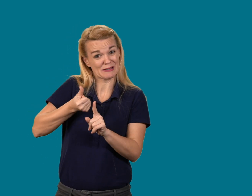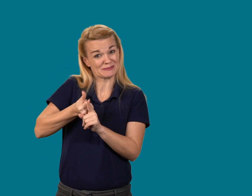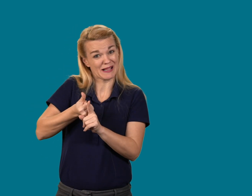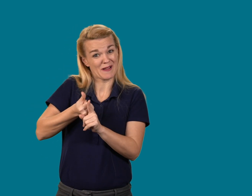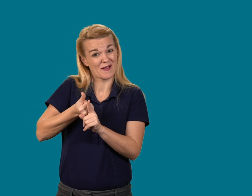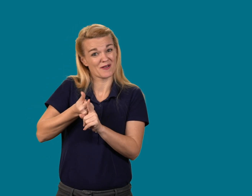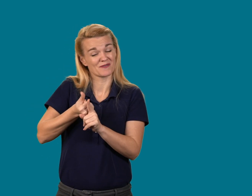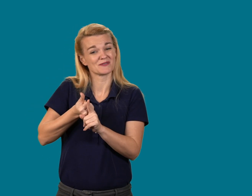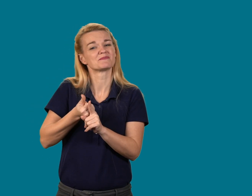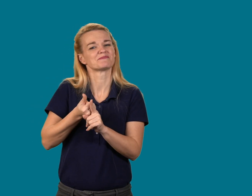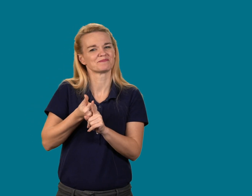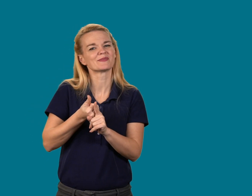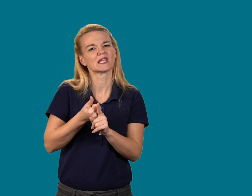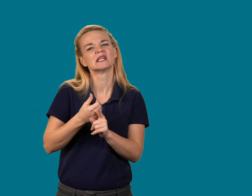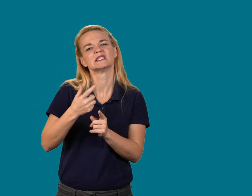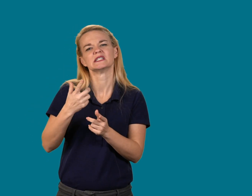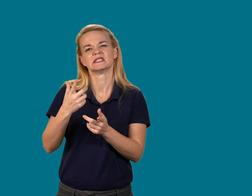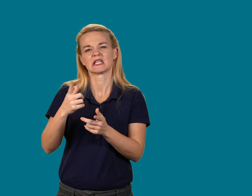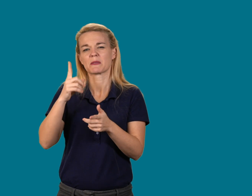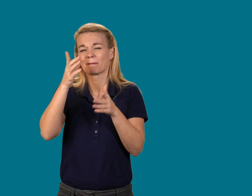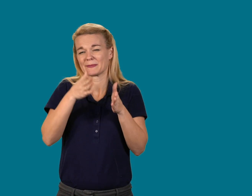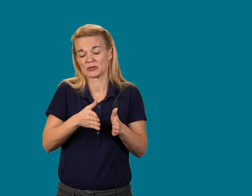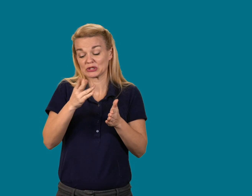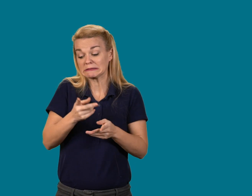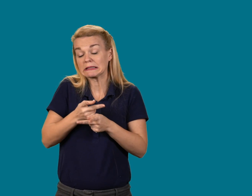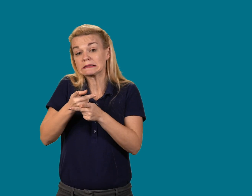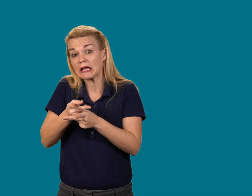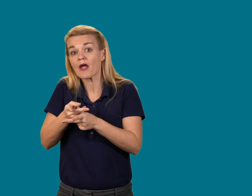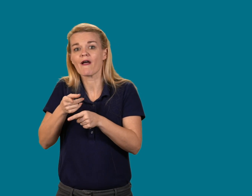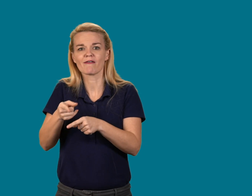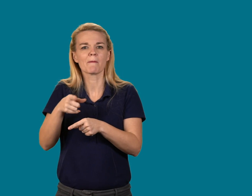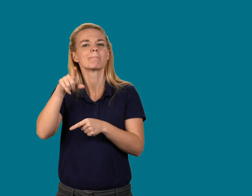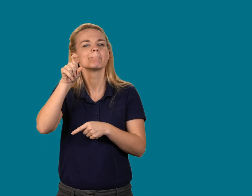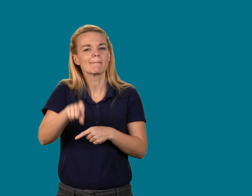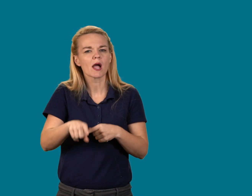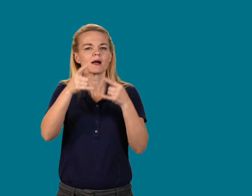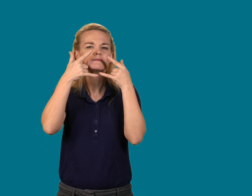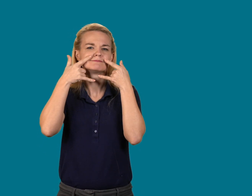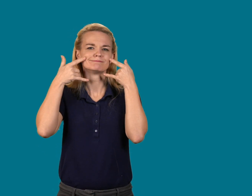If this is not possible, caregivers should wear a mask